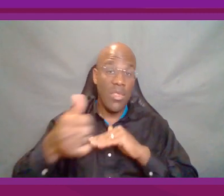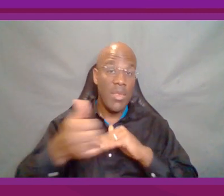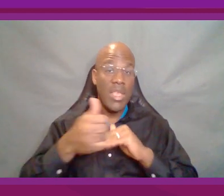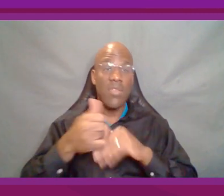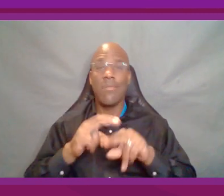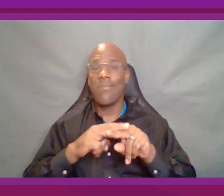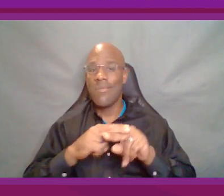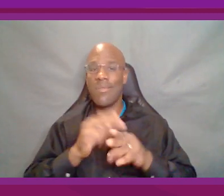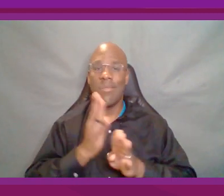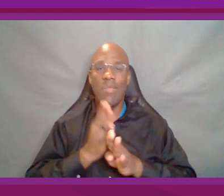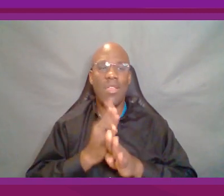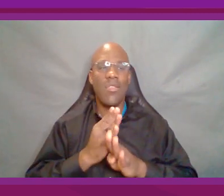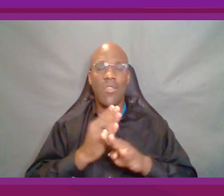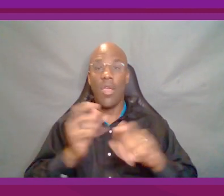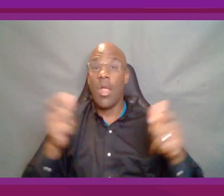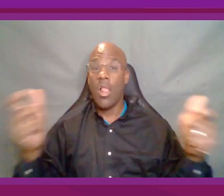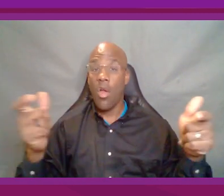settings